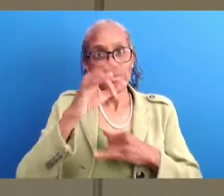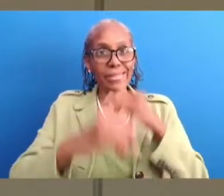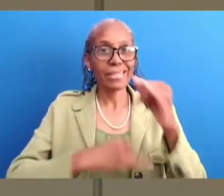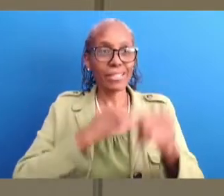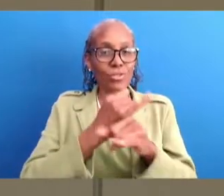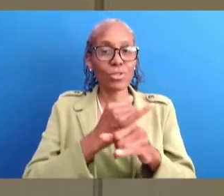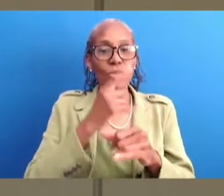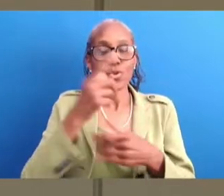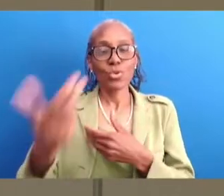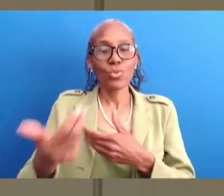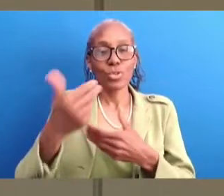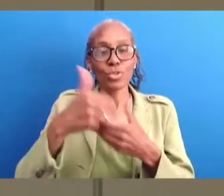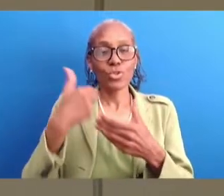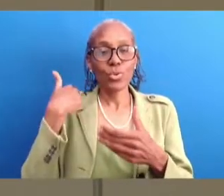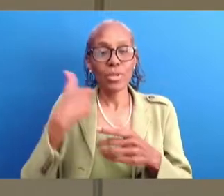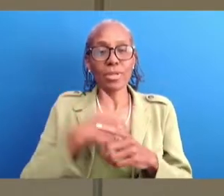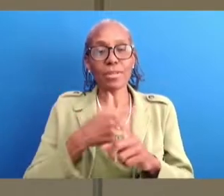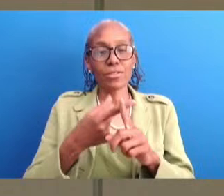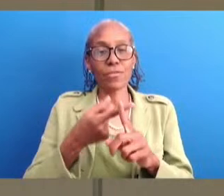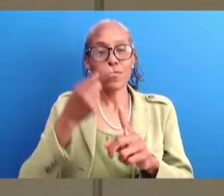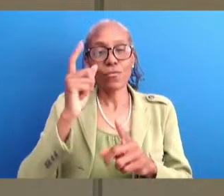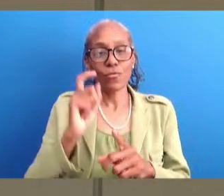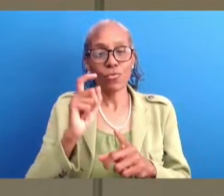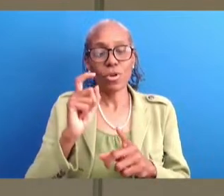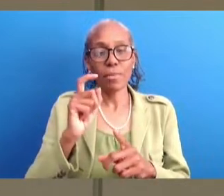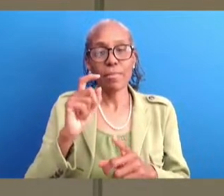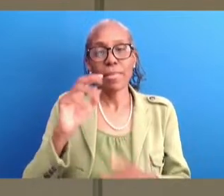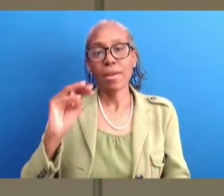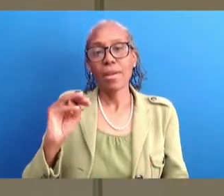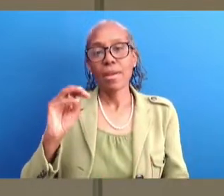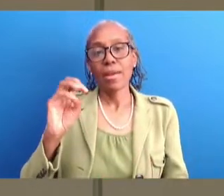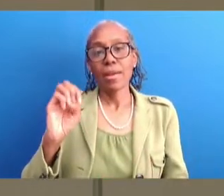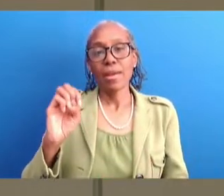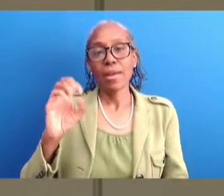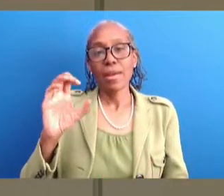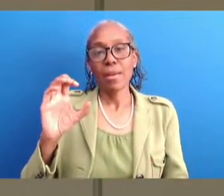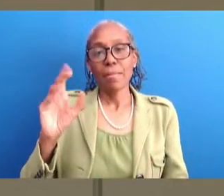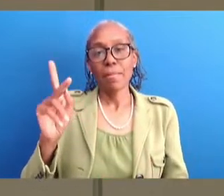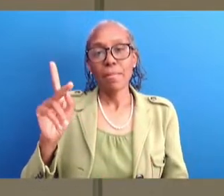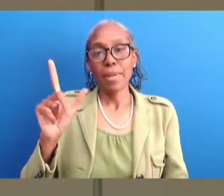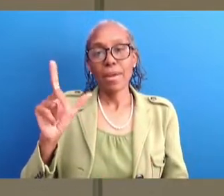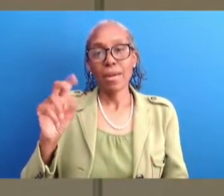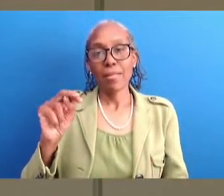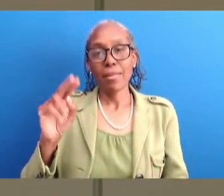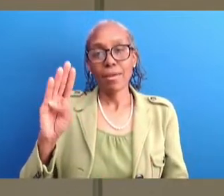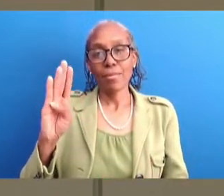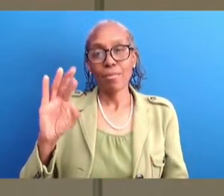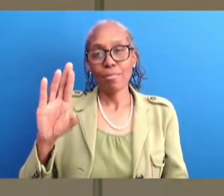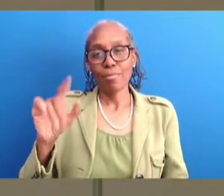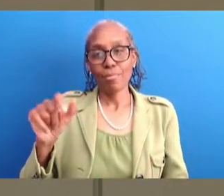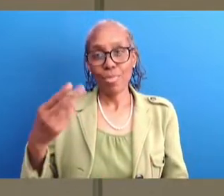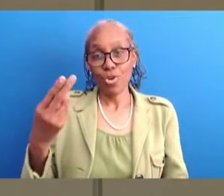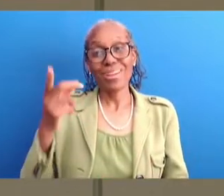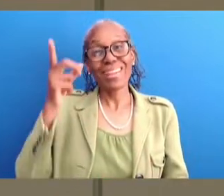HAVE STUDENTS THAT ARE TRAVELING